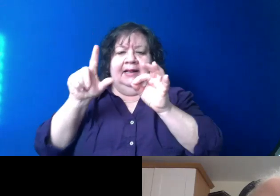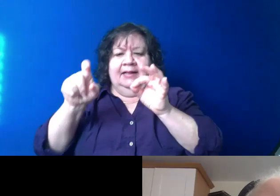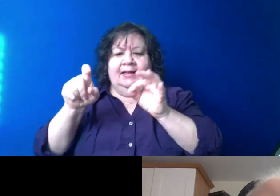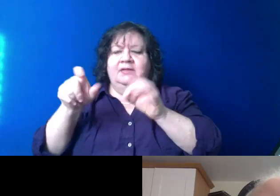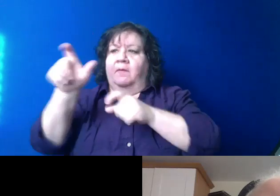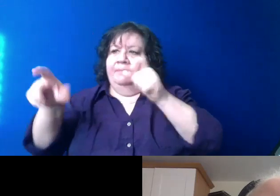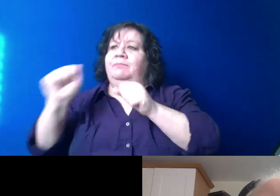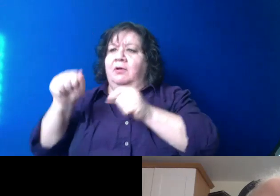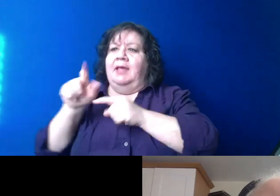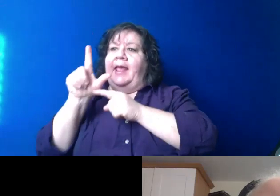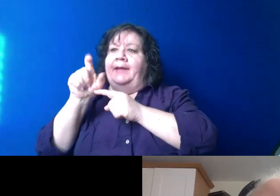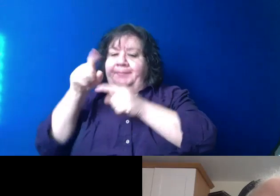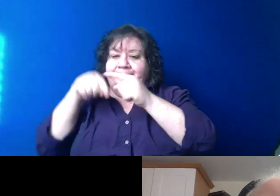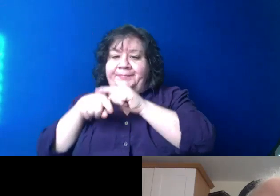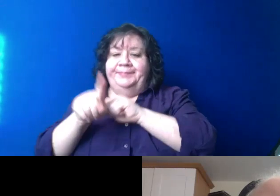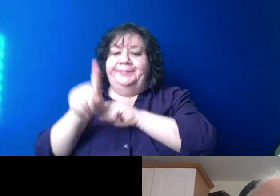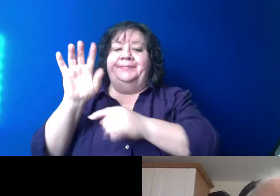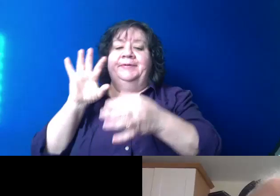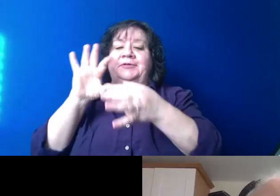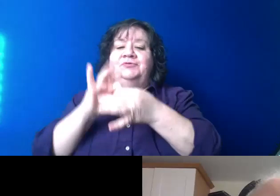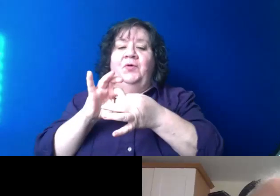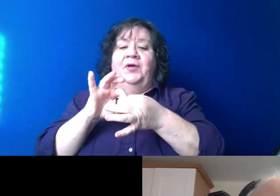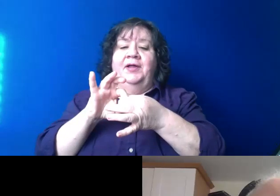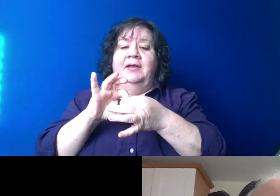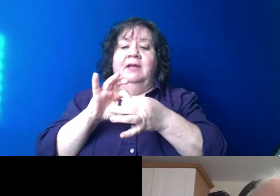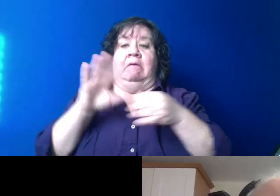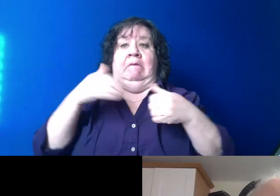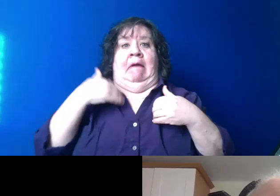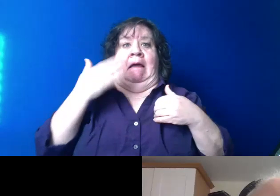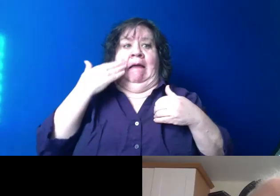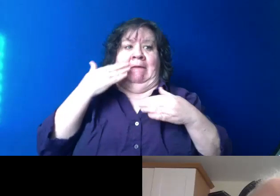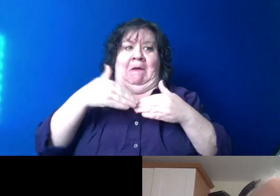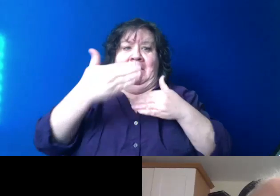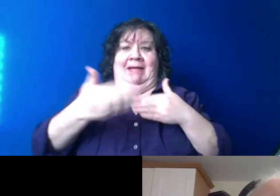this one so i'm gonna give the colleagues the time to join that one so if any final messages